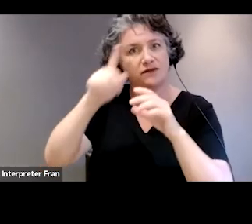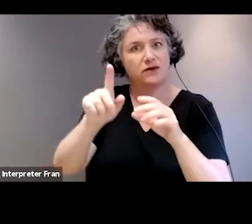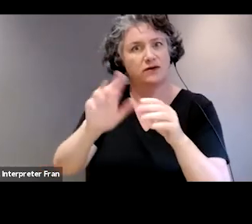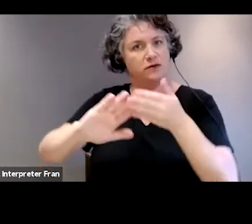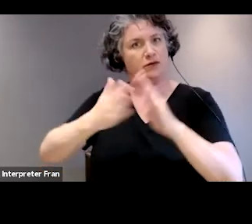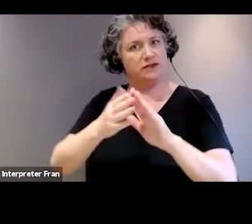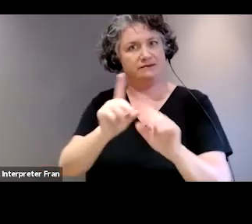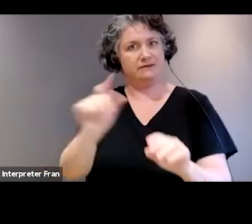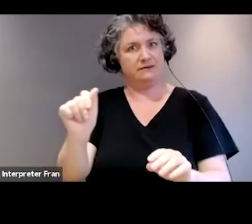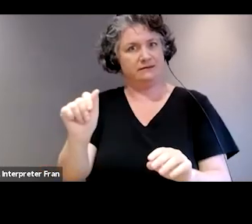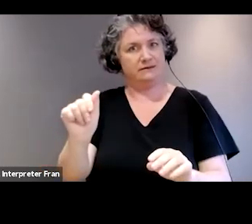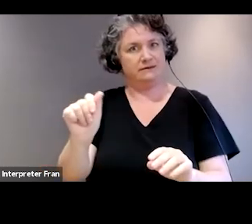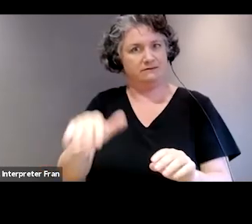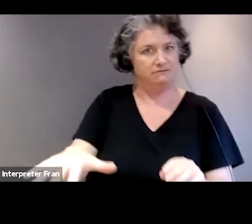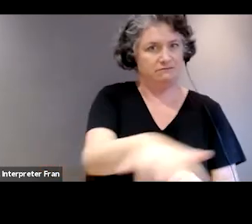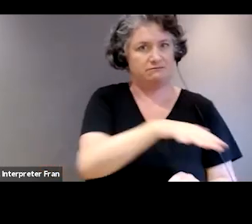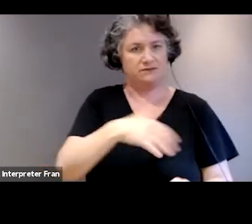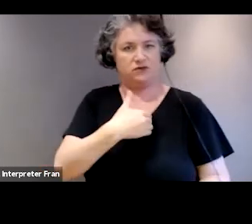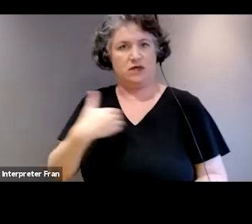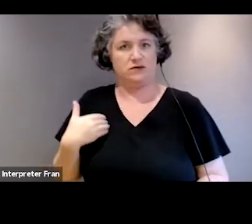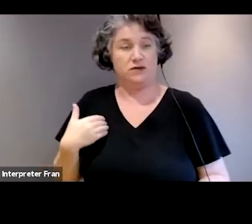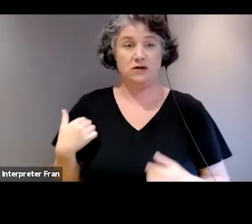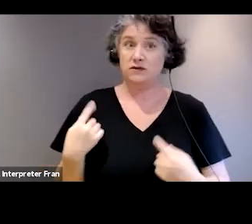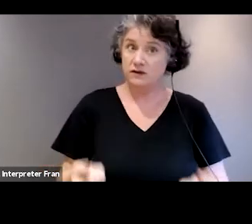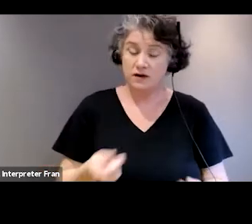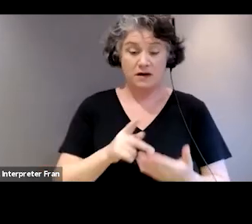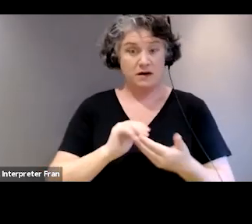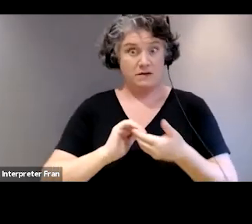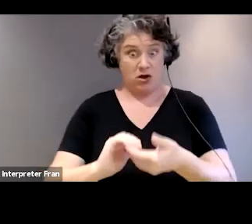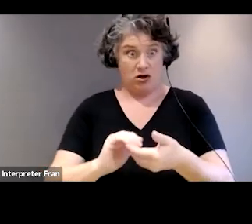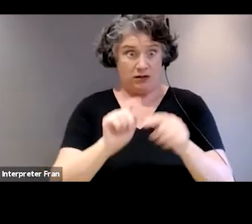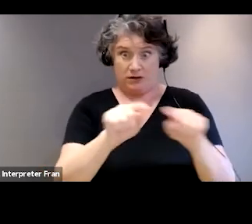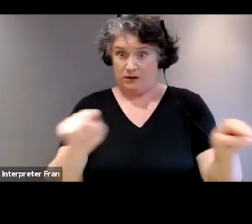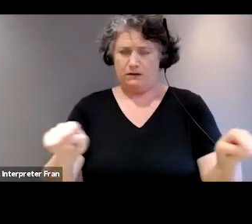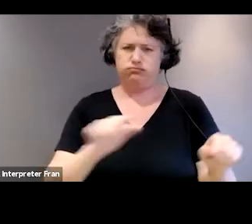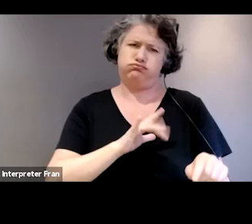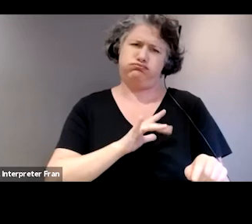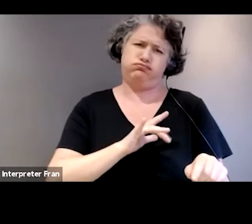force has made, these are the kinds of changes we have been working with our partners at Toronto public health and in the community to implement for disabled people to be